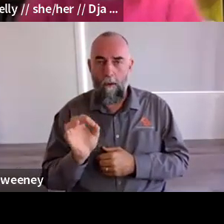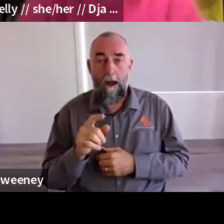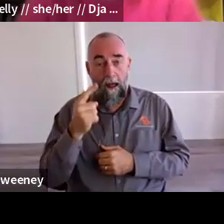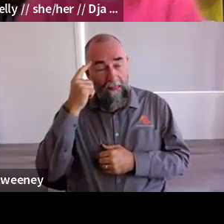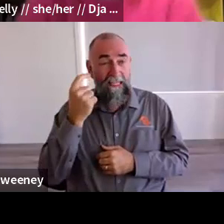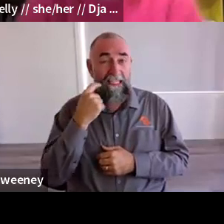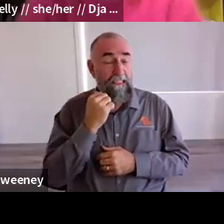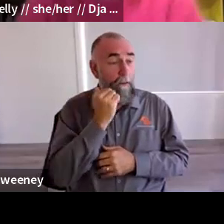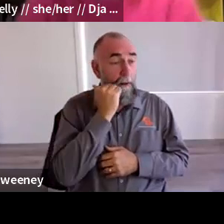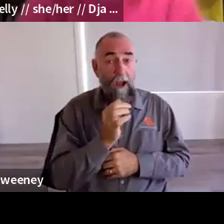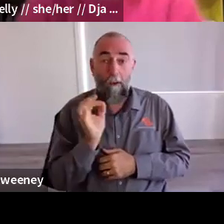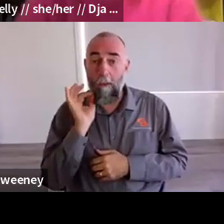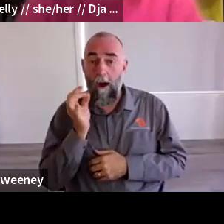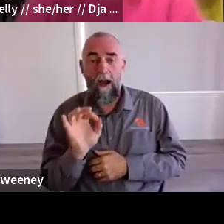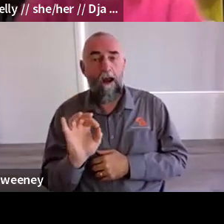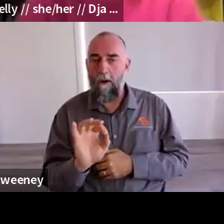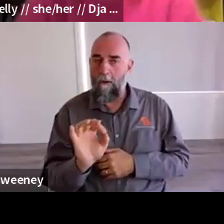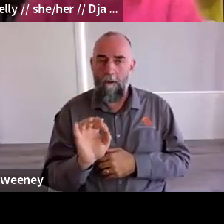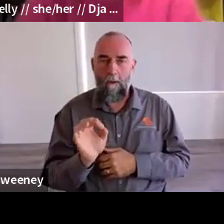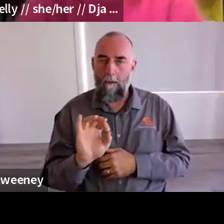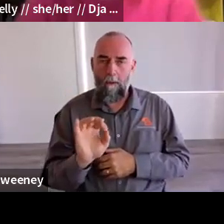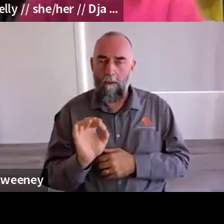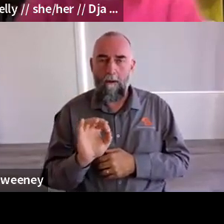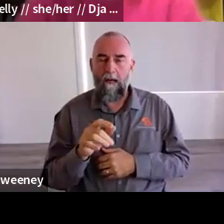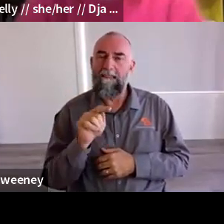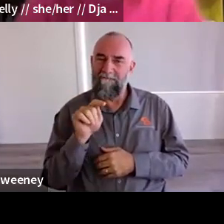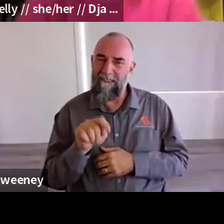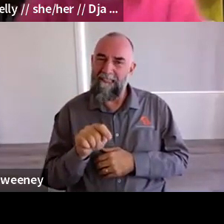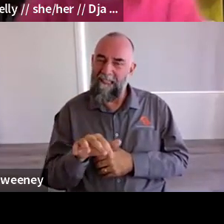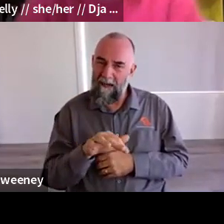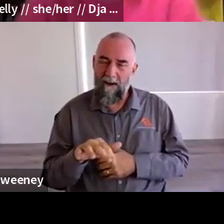need it. And who - that's why - we're transitioning. It's going to be a